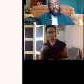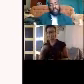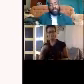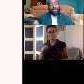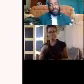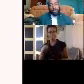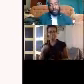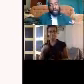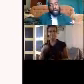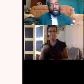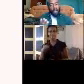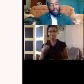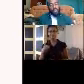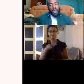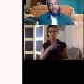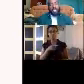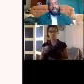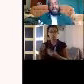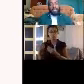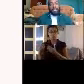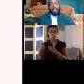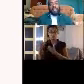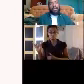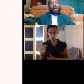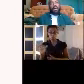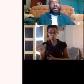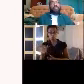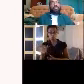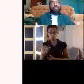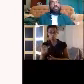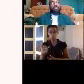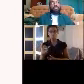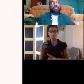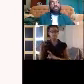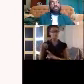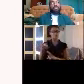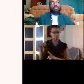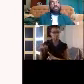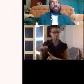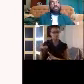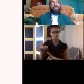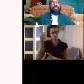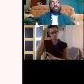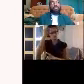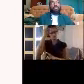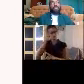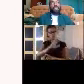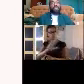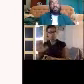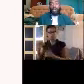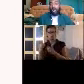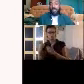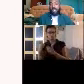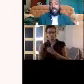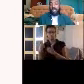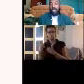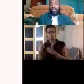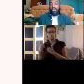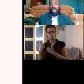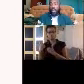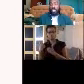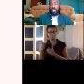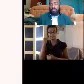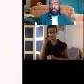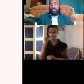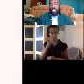responsible for, without that it really doesn't, it's really hard to then change the system